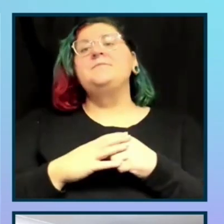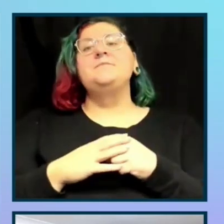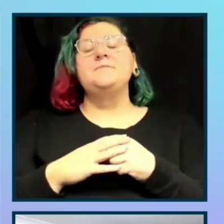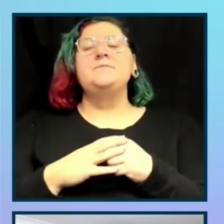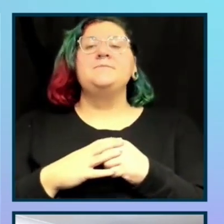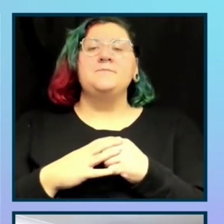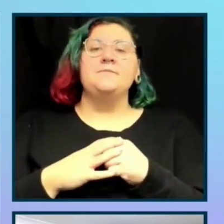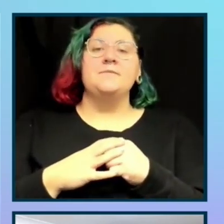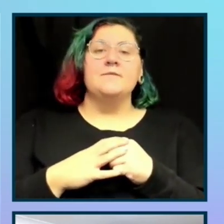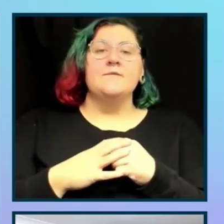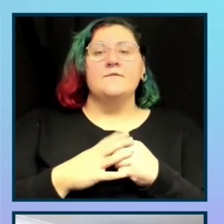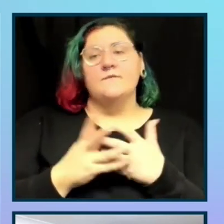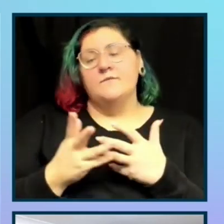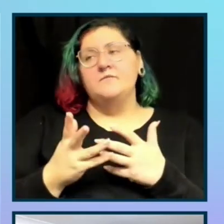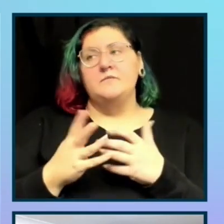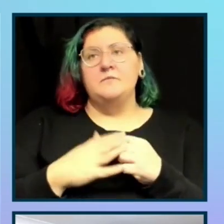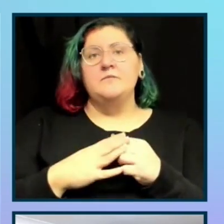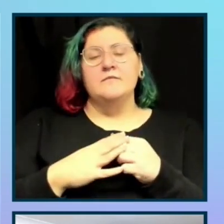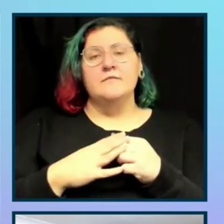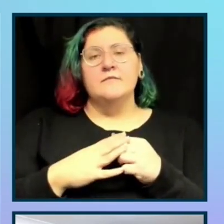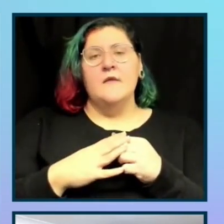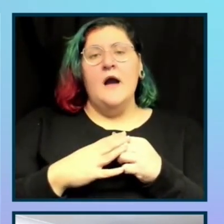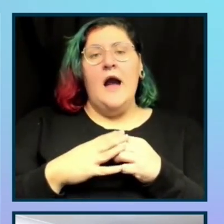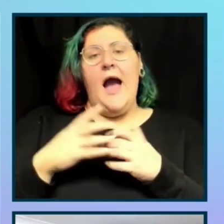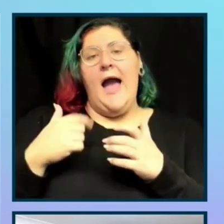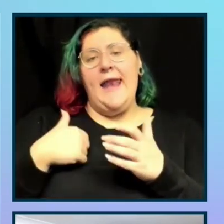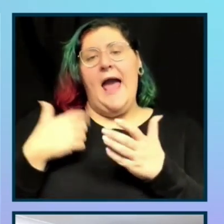that I'd got at that point high 30s